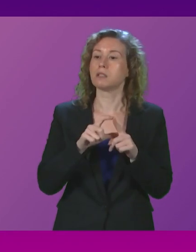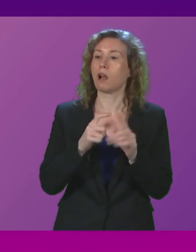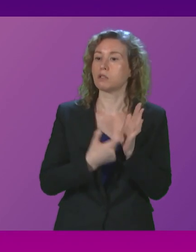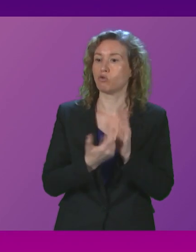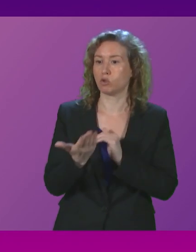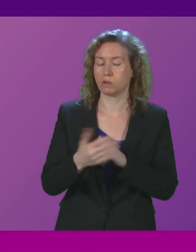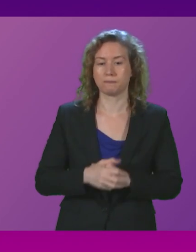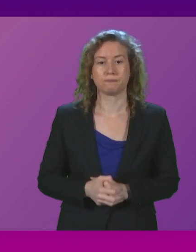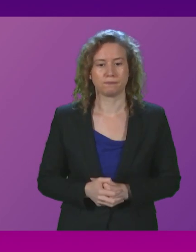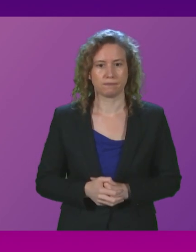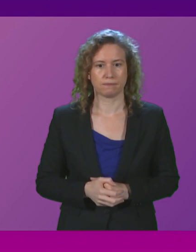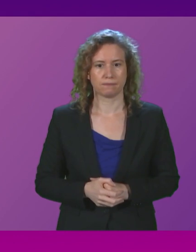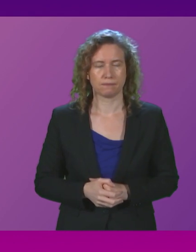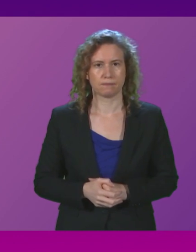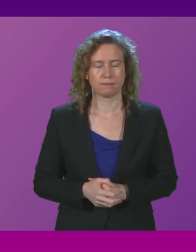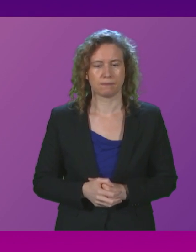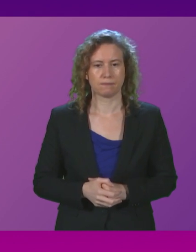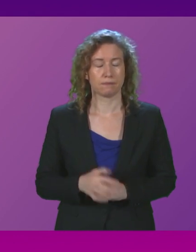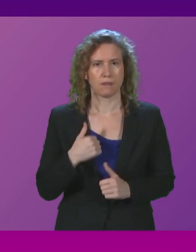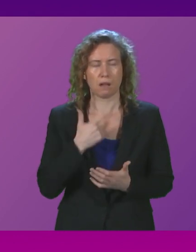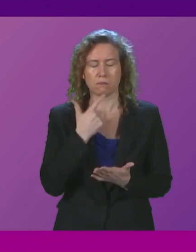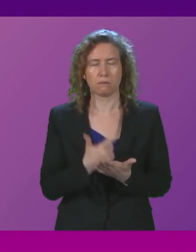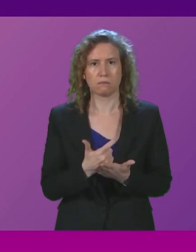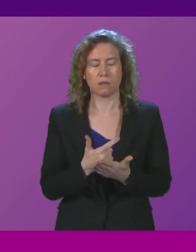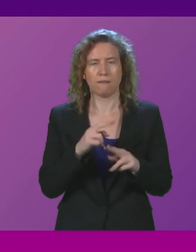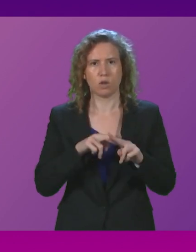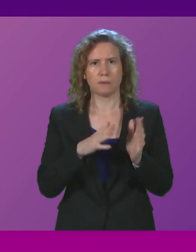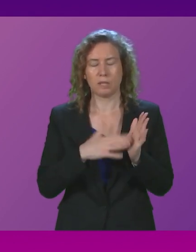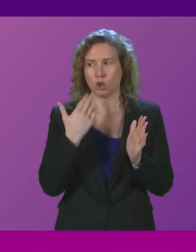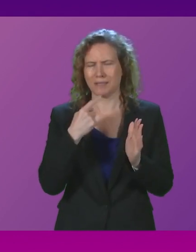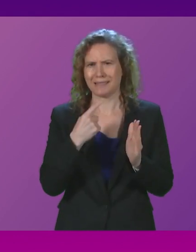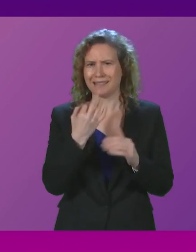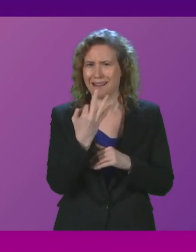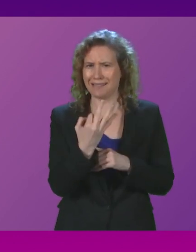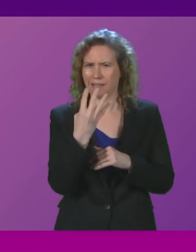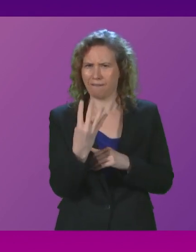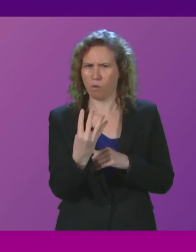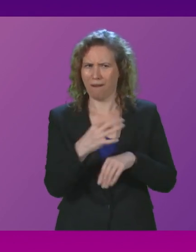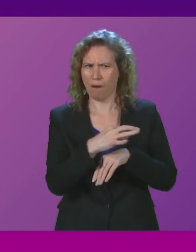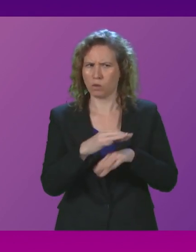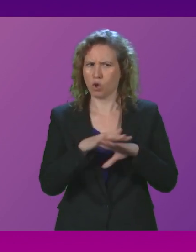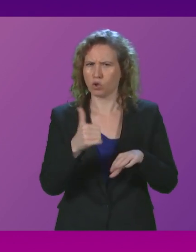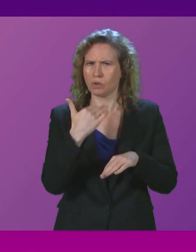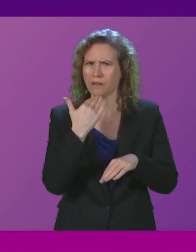Unbelievably, the First Minister just said that 84 hours is not good enough but is better